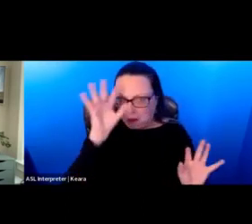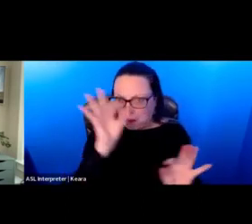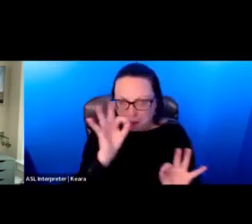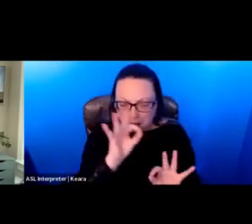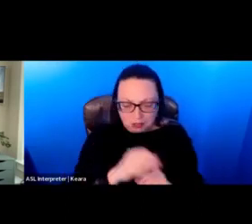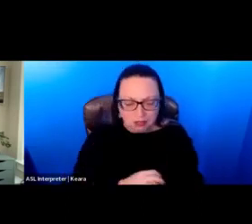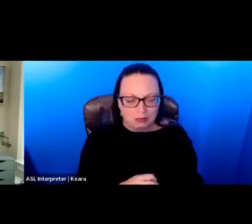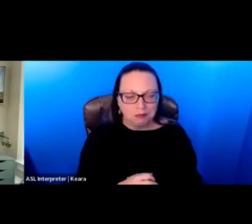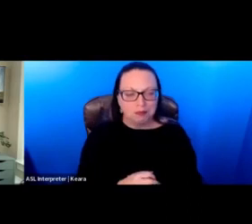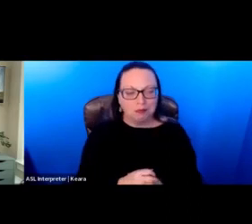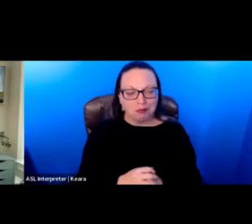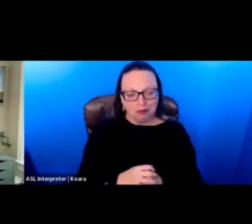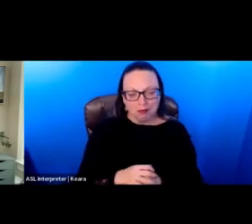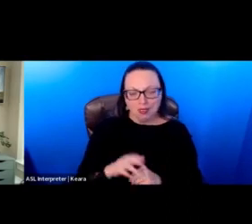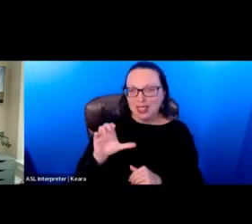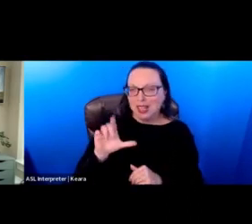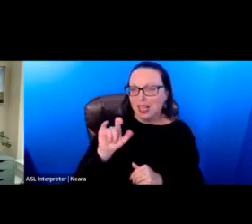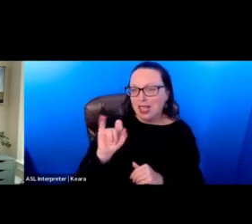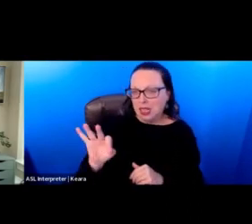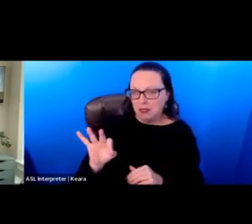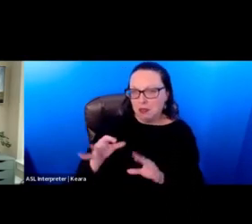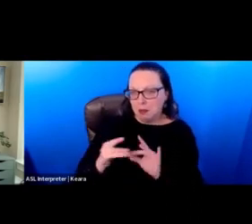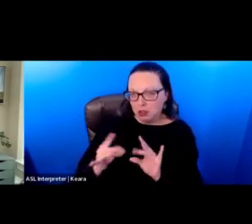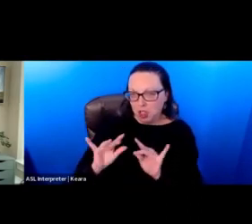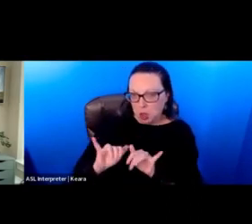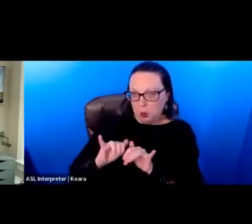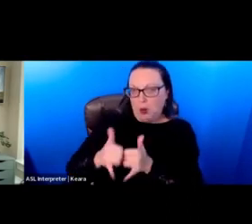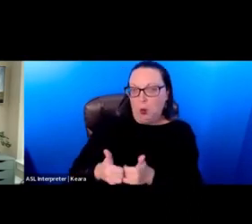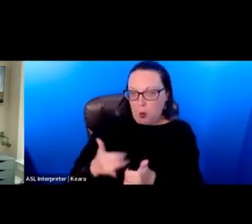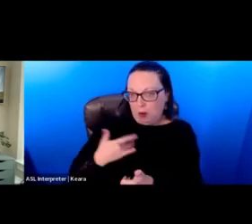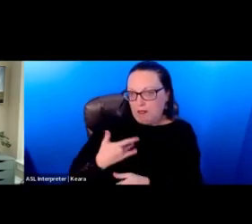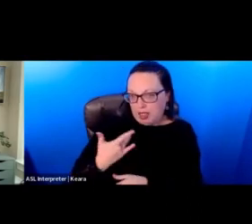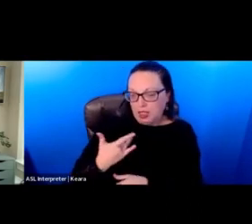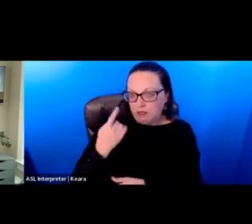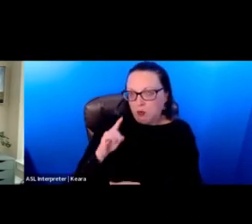mentoring was mentioning some of the rewards of being a mentor. And we definitely experienced